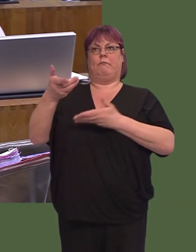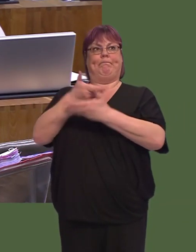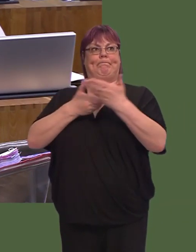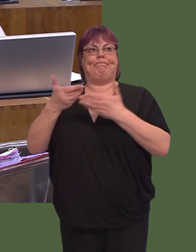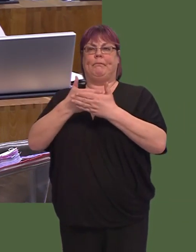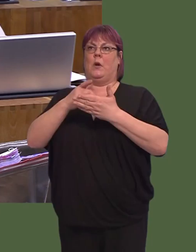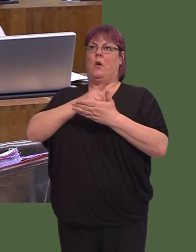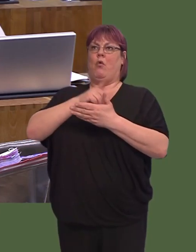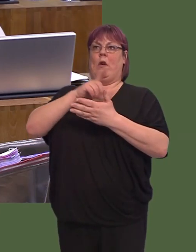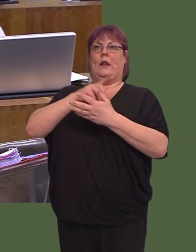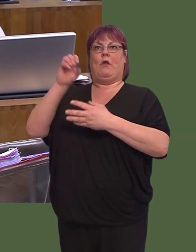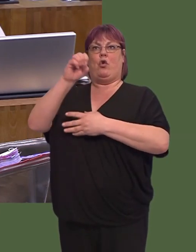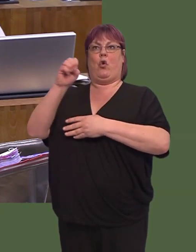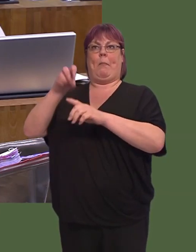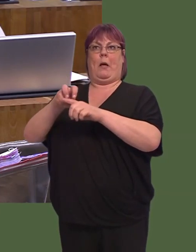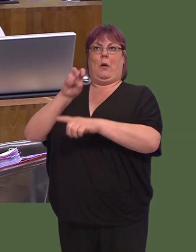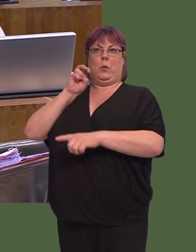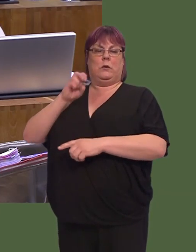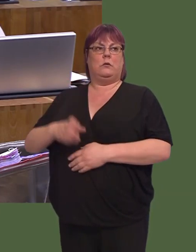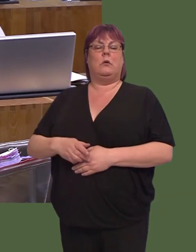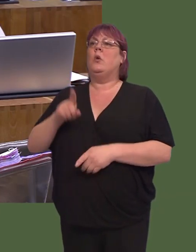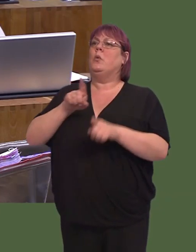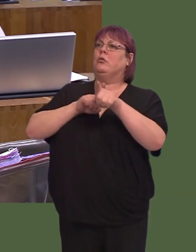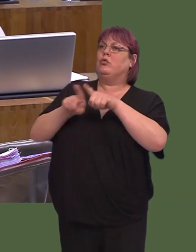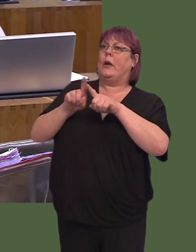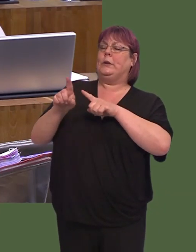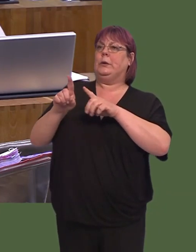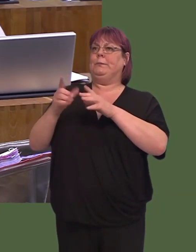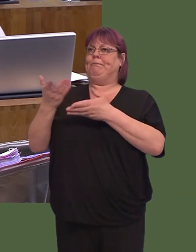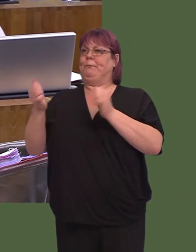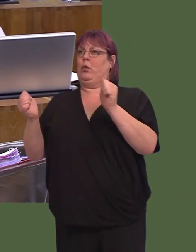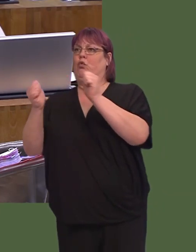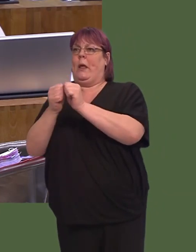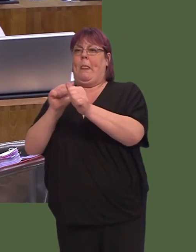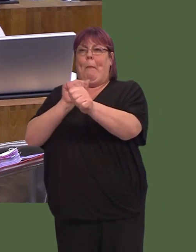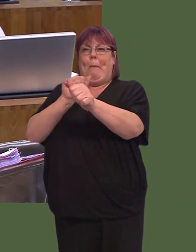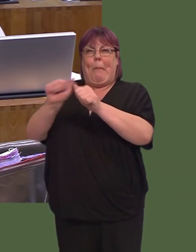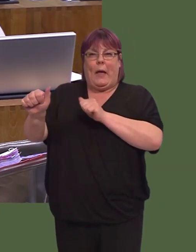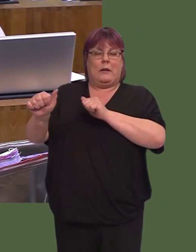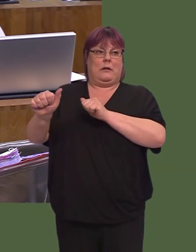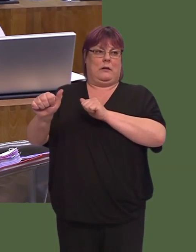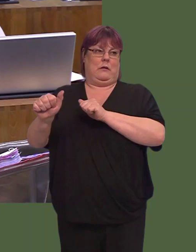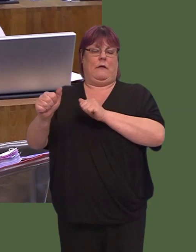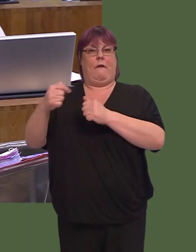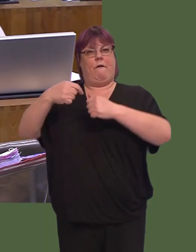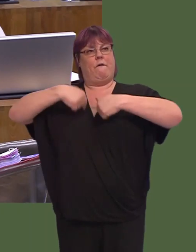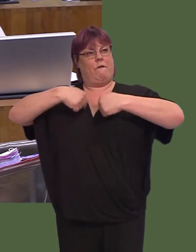Therefore, we need to try and negotiate the best possible deal. I personally think that the best possible deal is the current state of play.